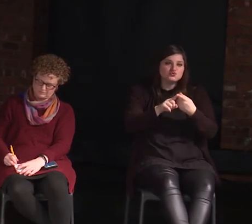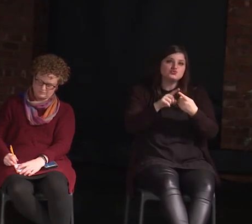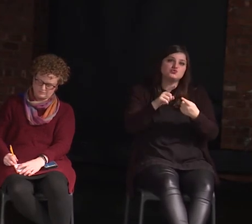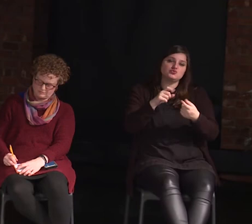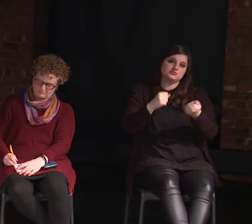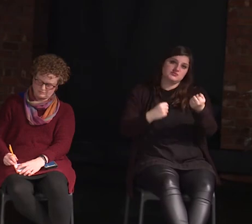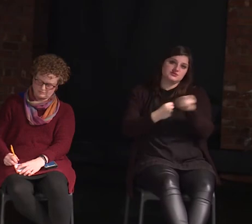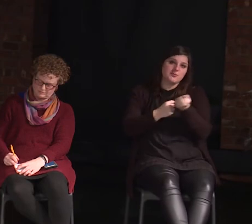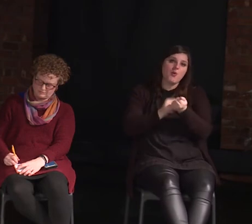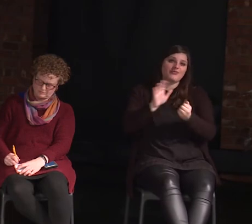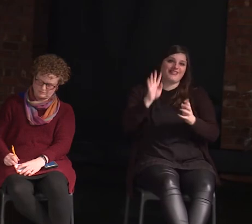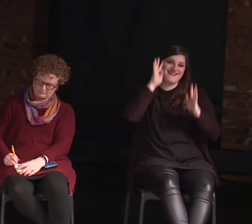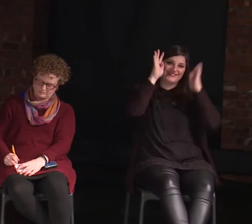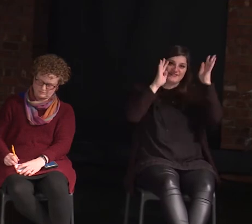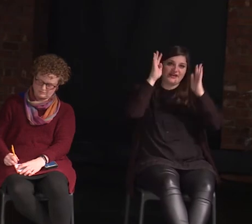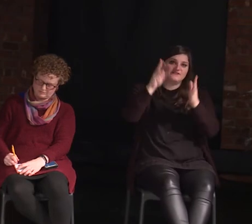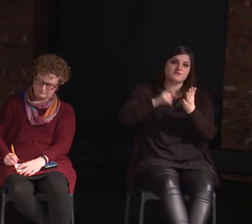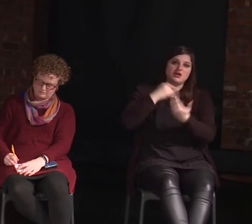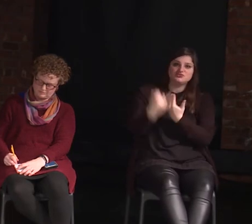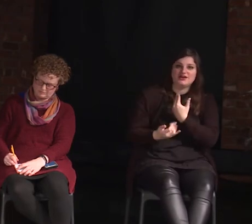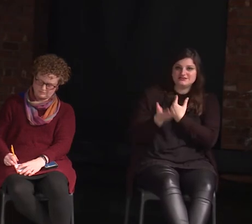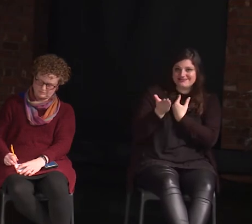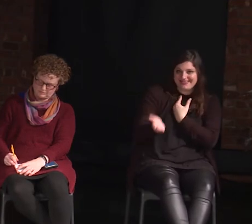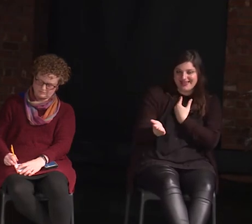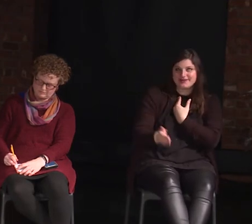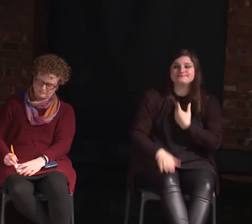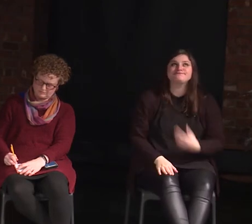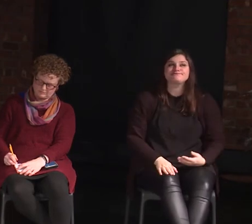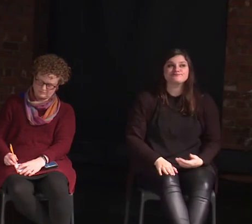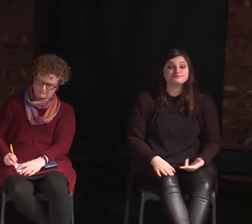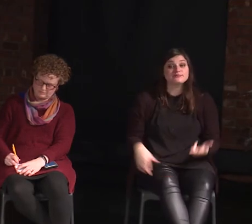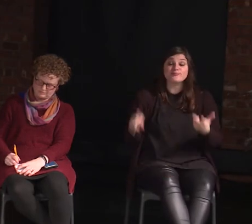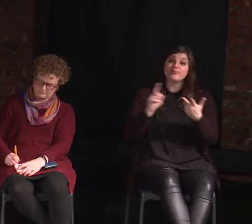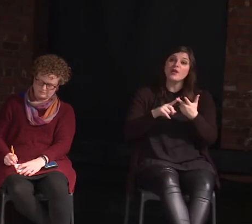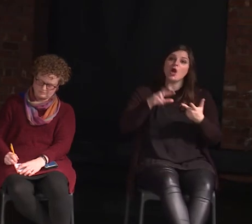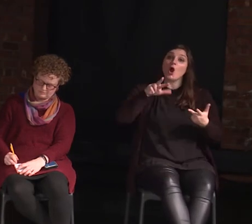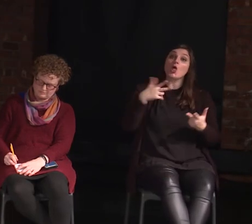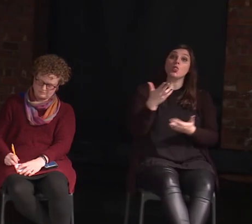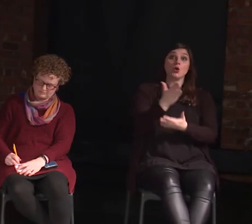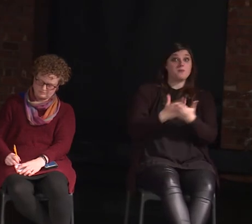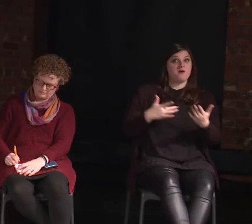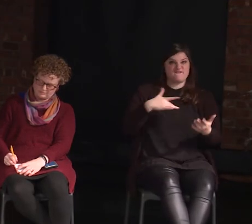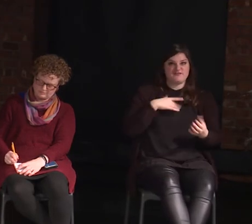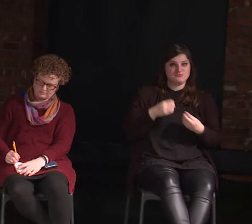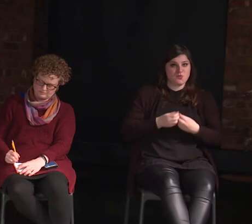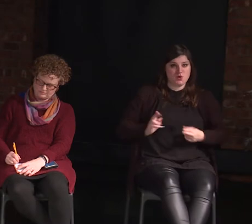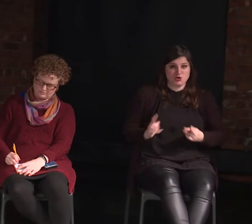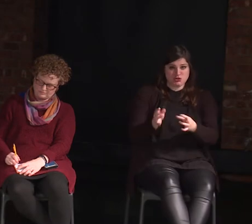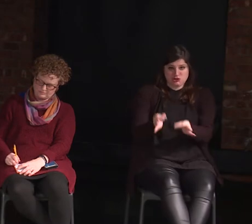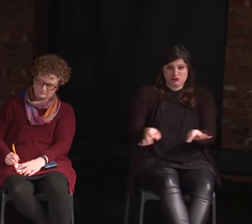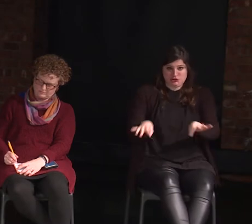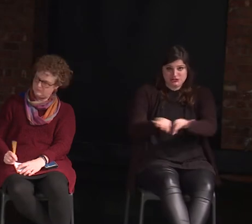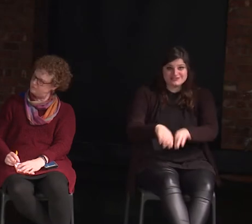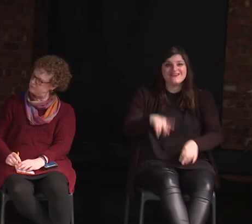there. A third area that has become all the more urgent is our work in gender, race, and ethnic